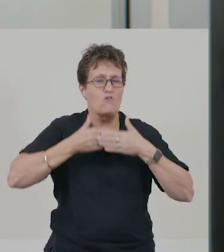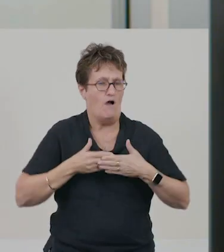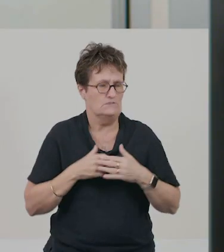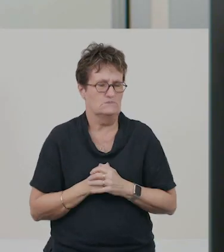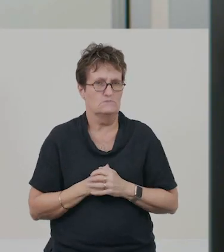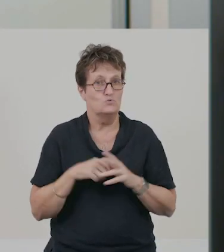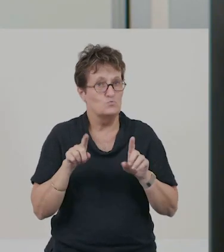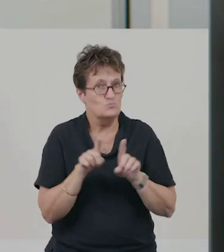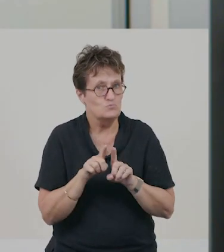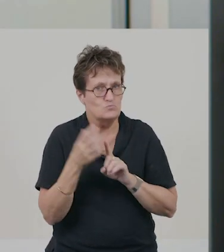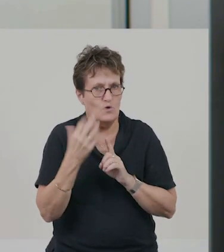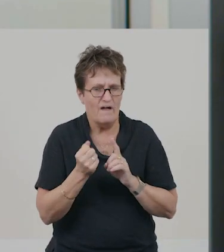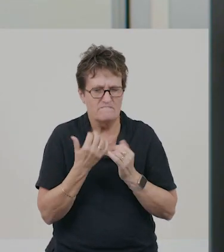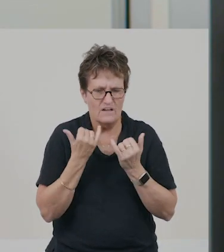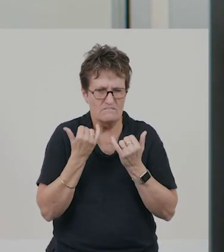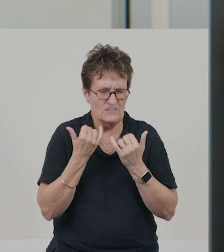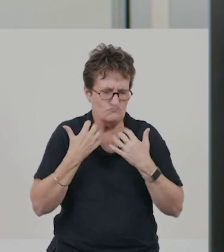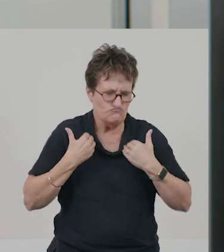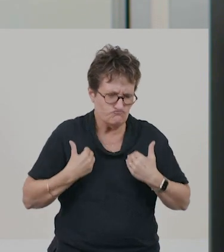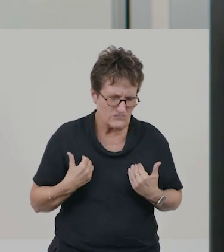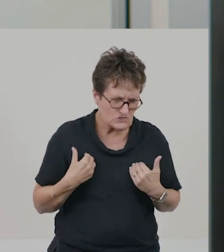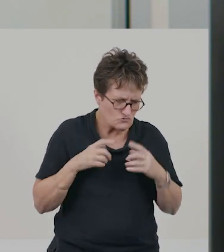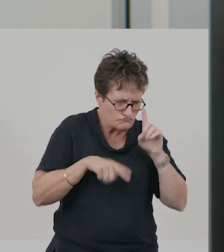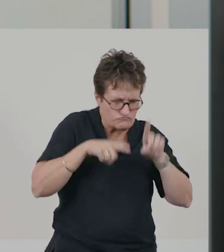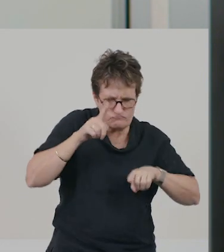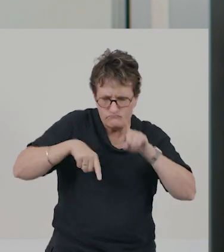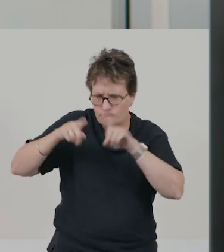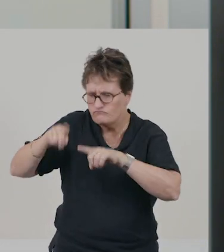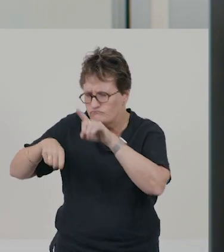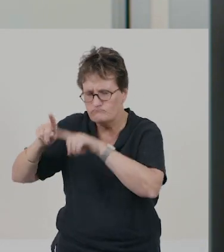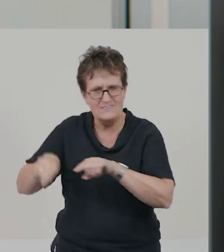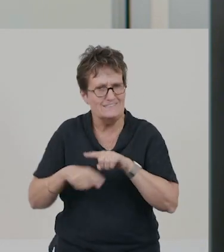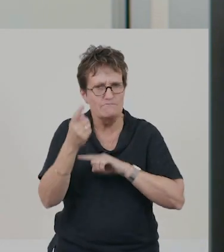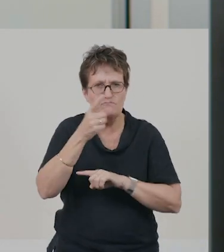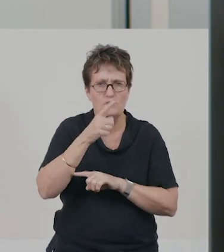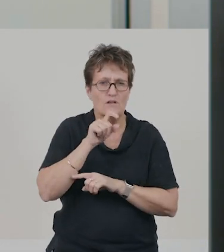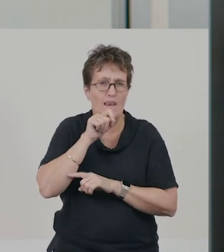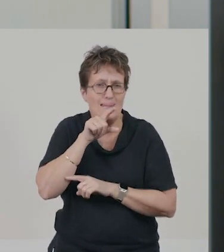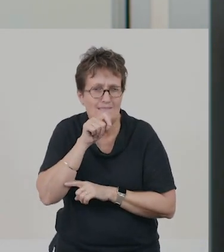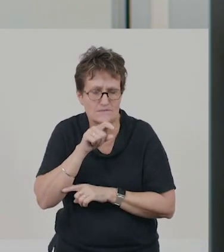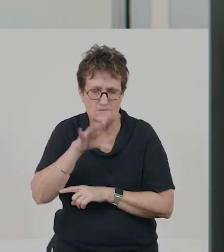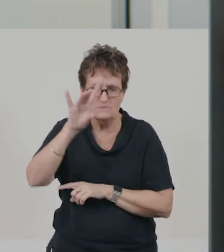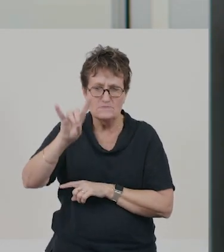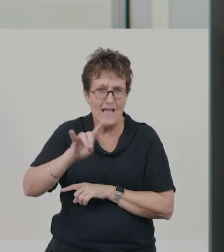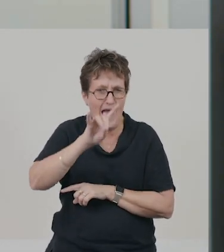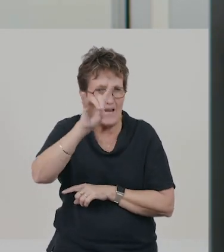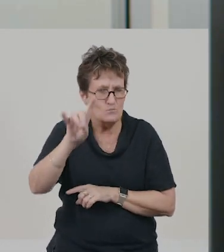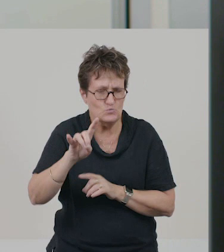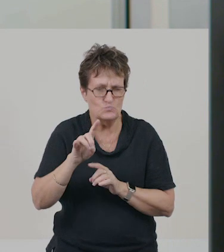It also has a rich biodiversity with hundreds of different types of reptiles, birds, mammals, and insects.